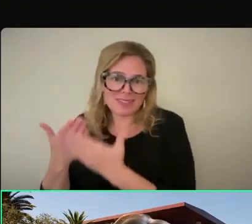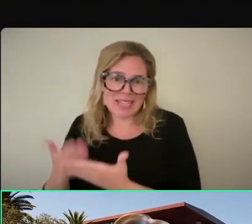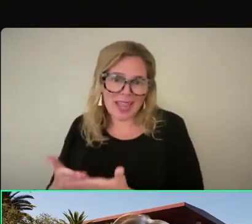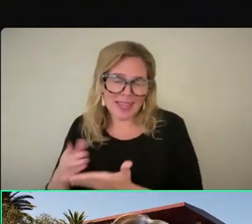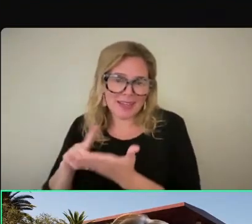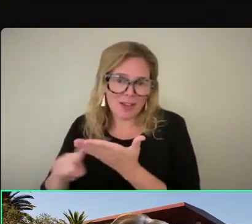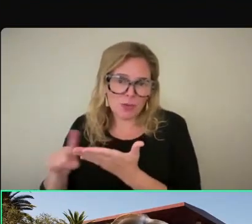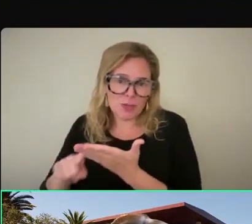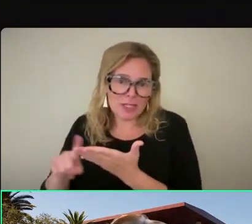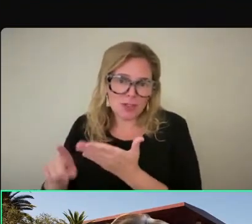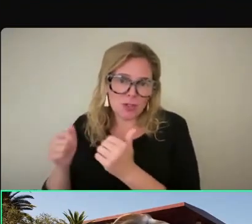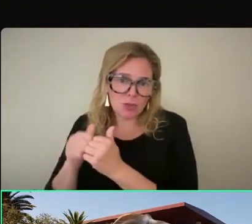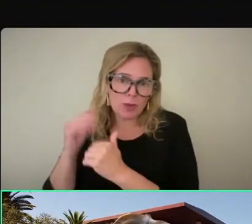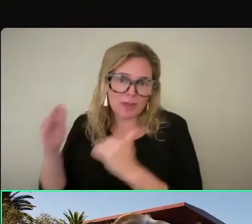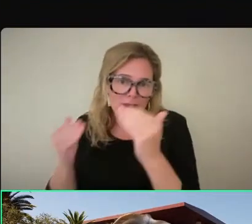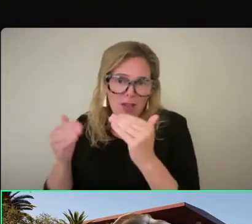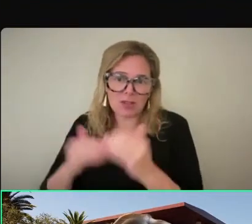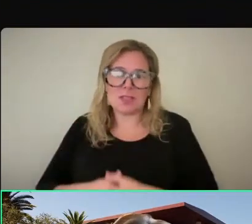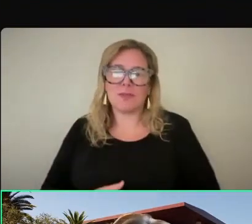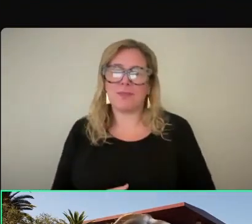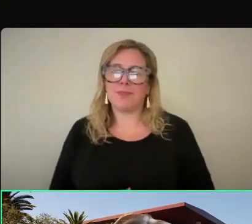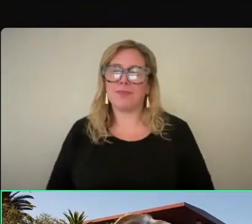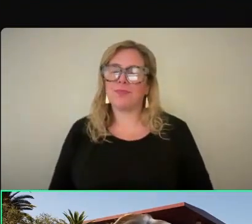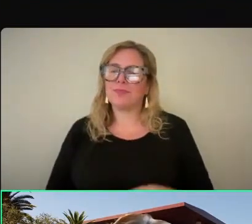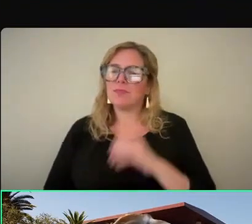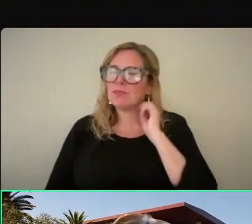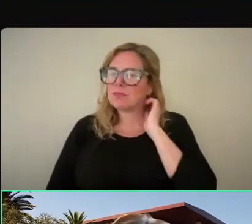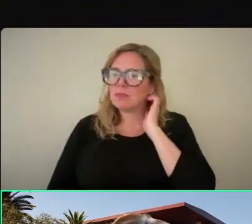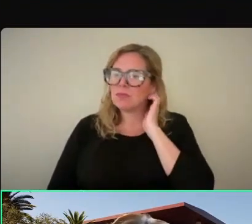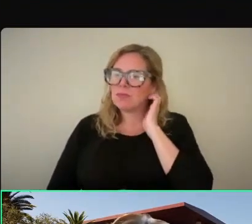or specialists, particularly in autism, certain kinds of interventions that can be